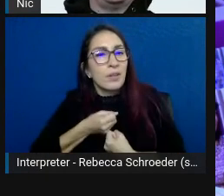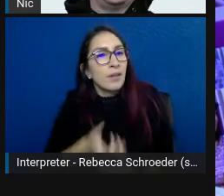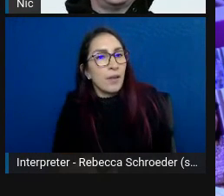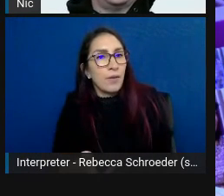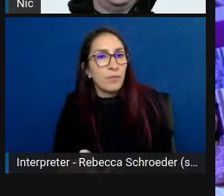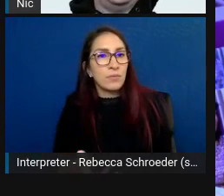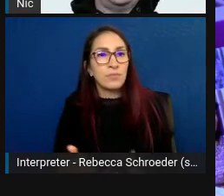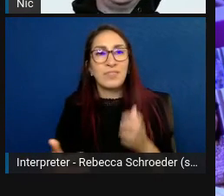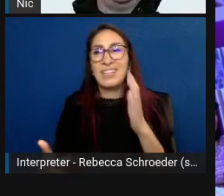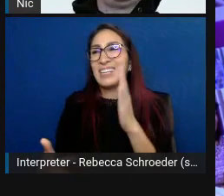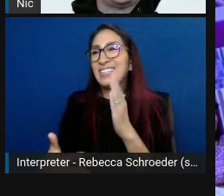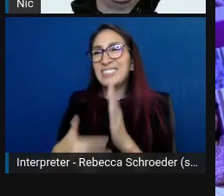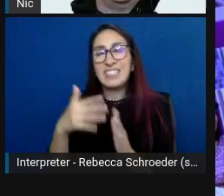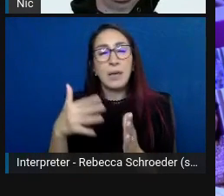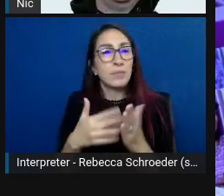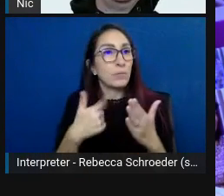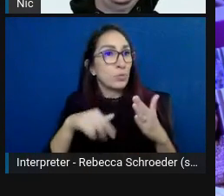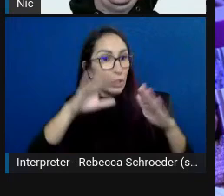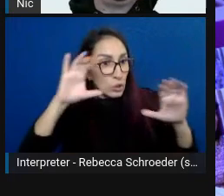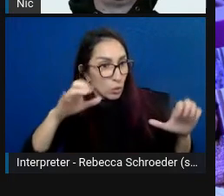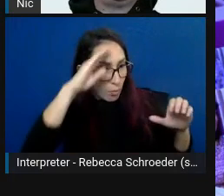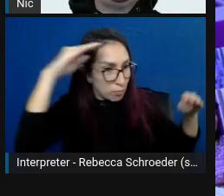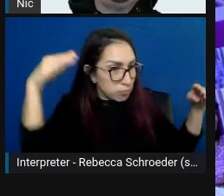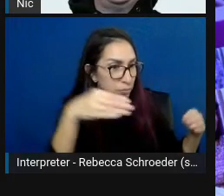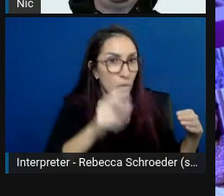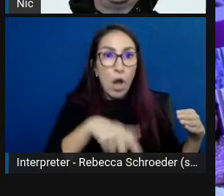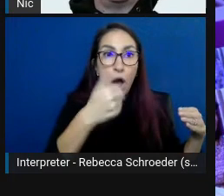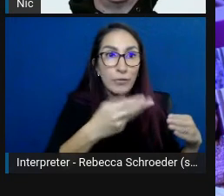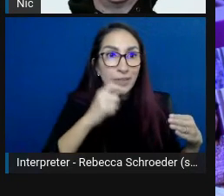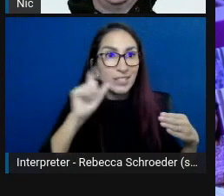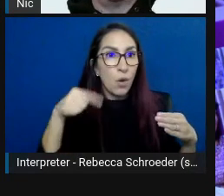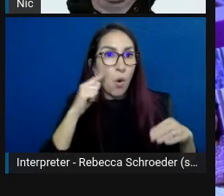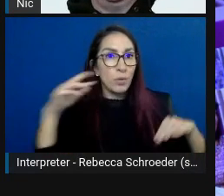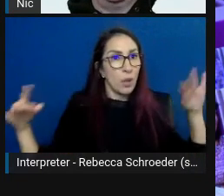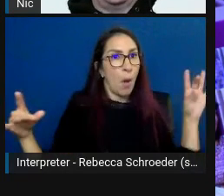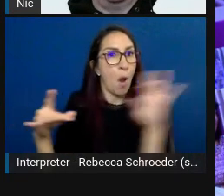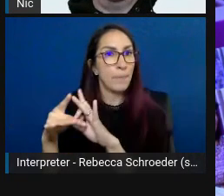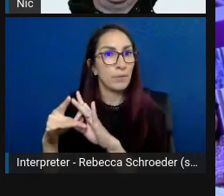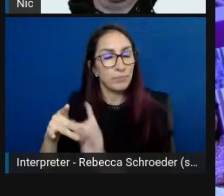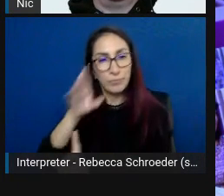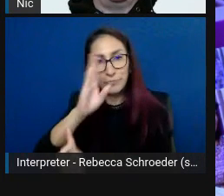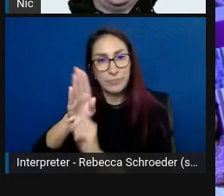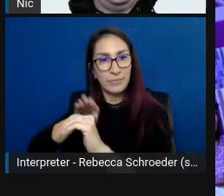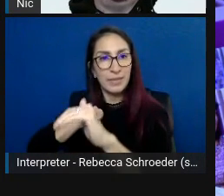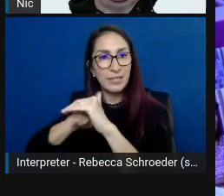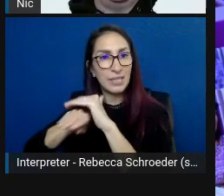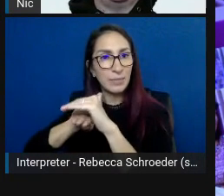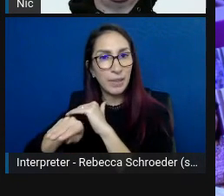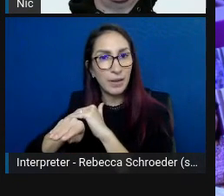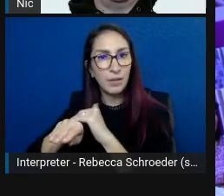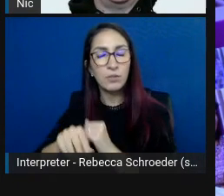to accessibility, and too many projects expect disabled people to help with accessibility.